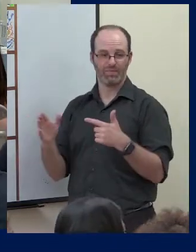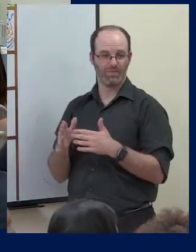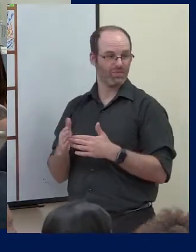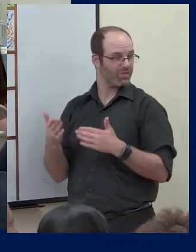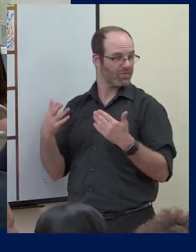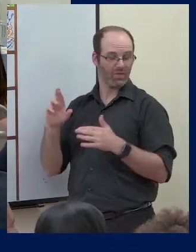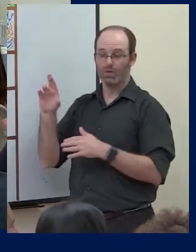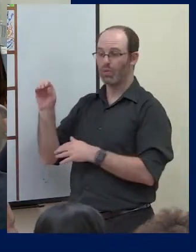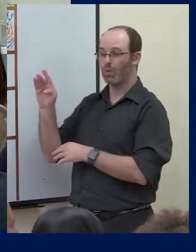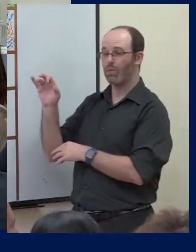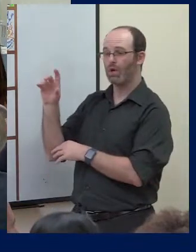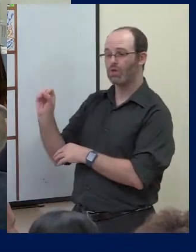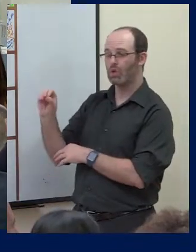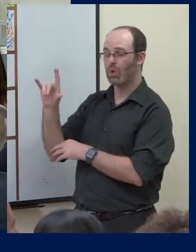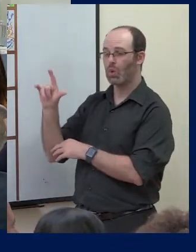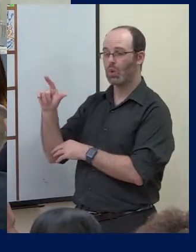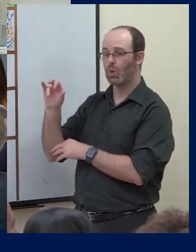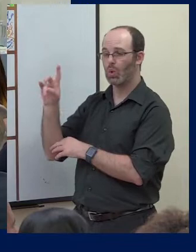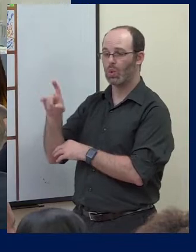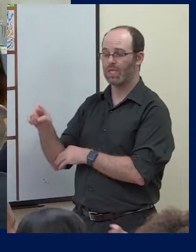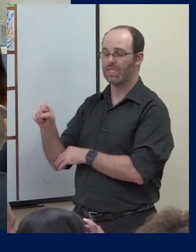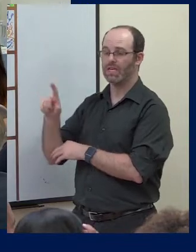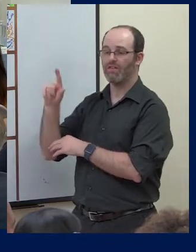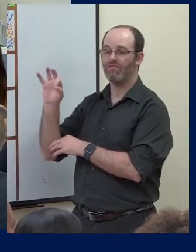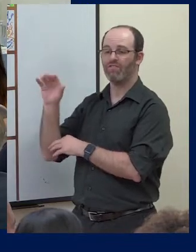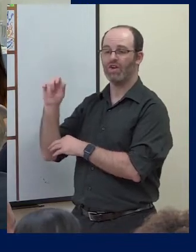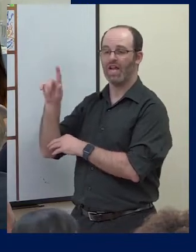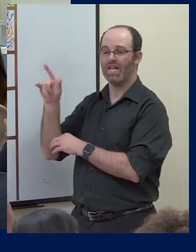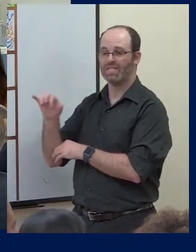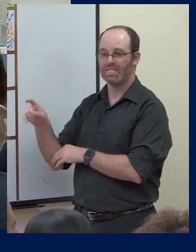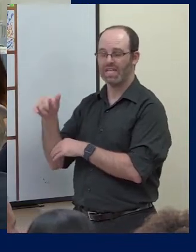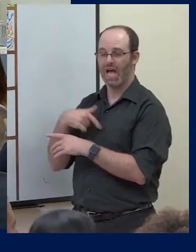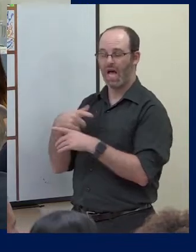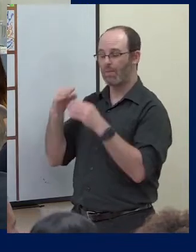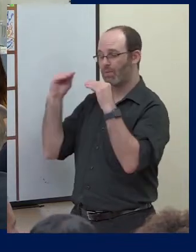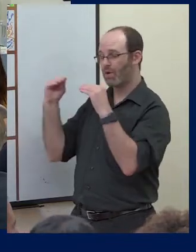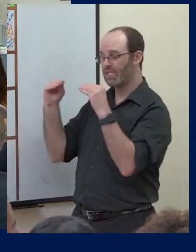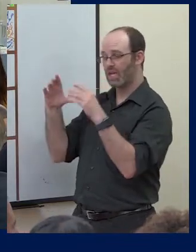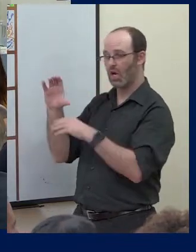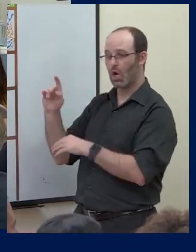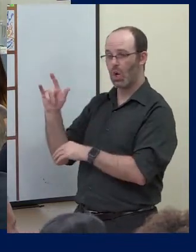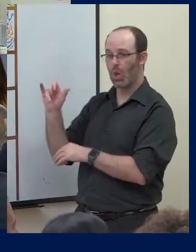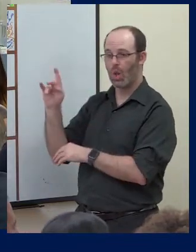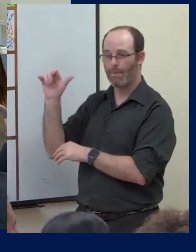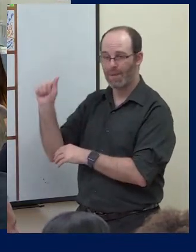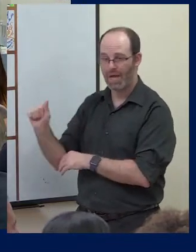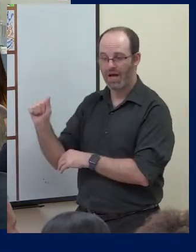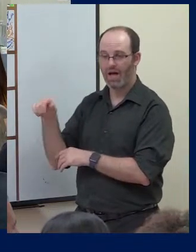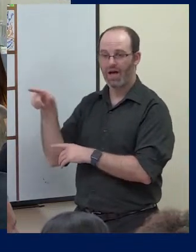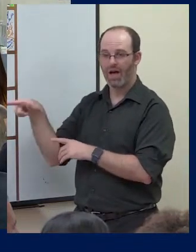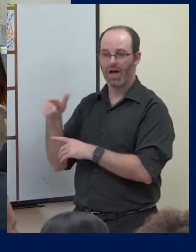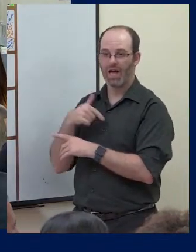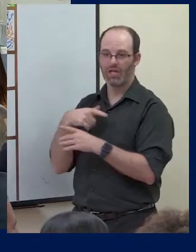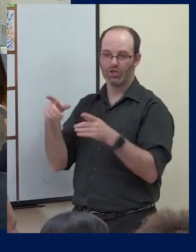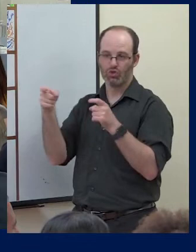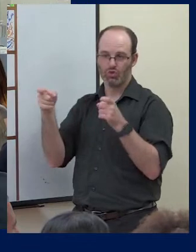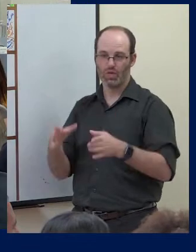good afternoon. I'm a professor at Columbia and Director of cultural competence research center at